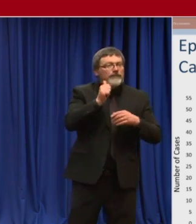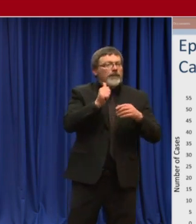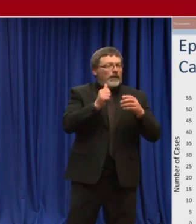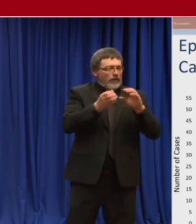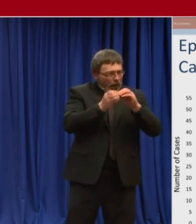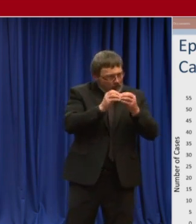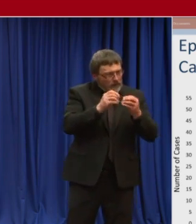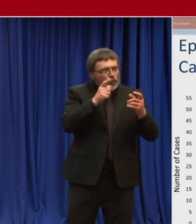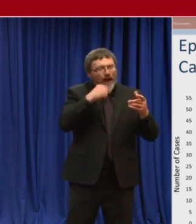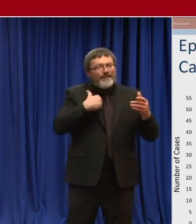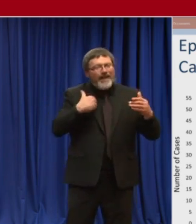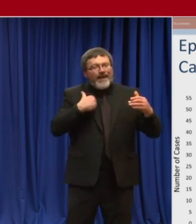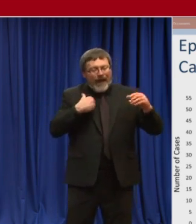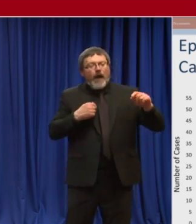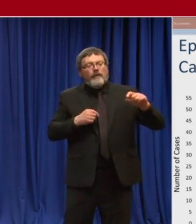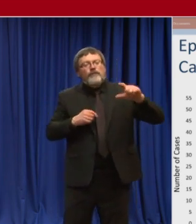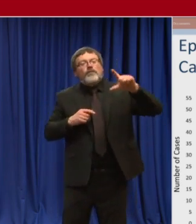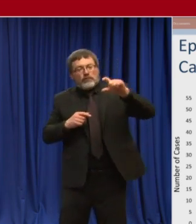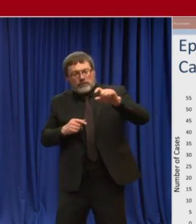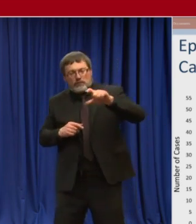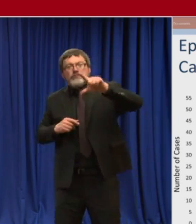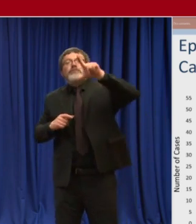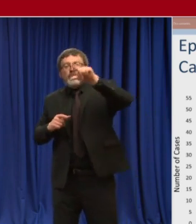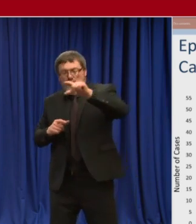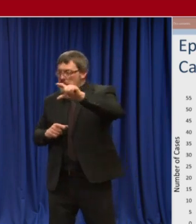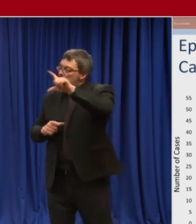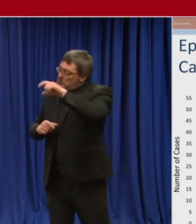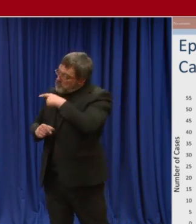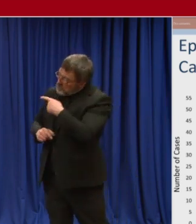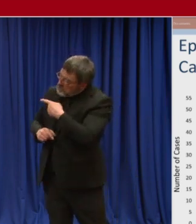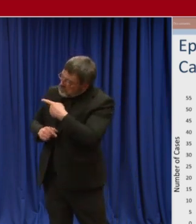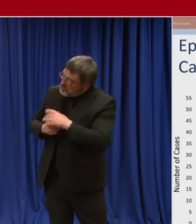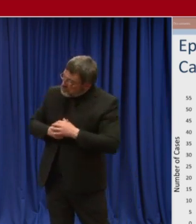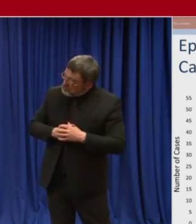THIS IS GRAPHING THE NUMBER OF PEOPLE INFECTED PER DAY OF COVID-19.